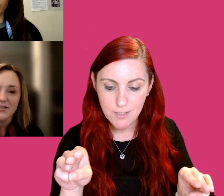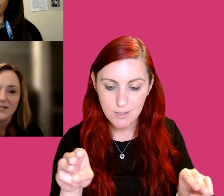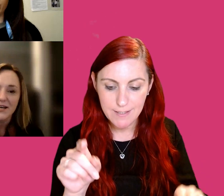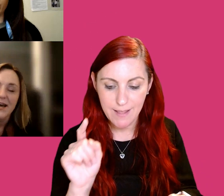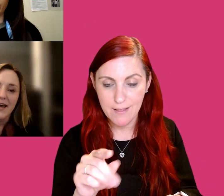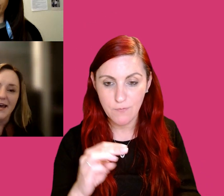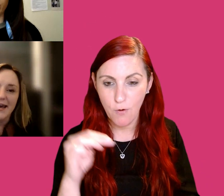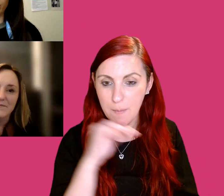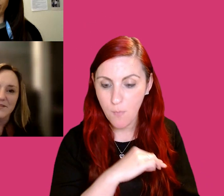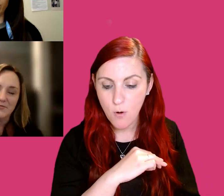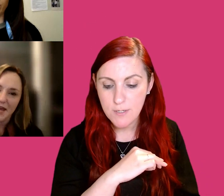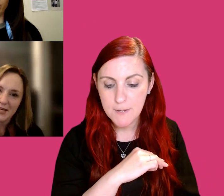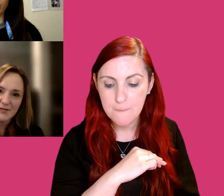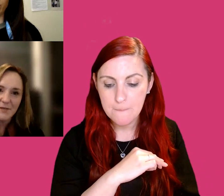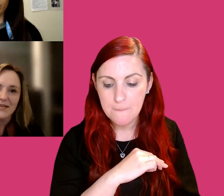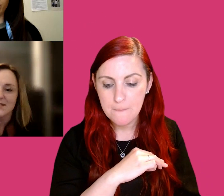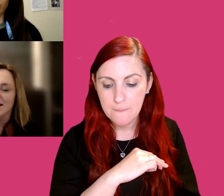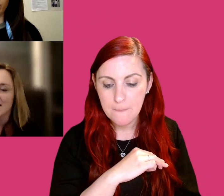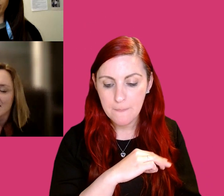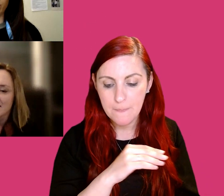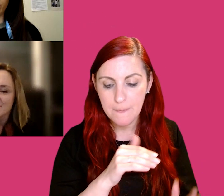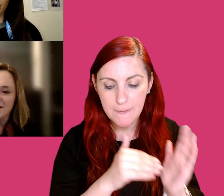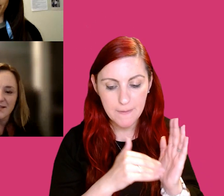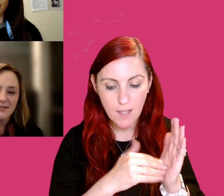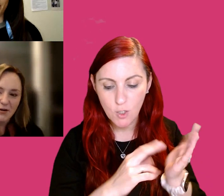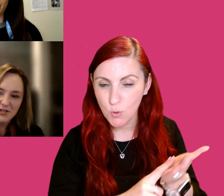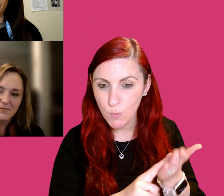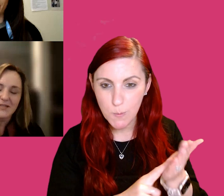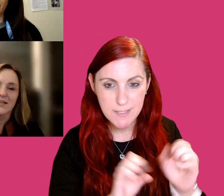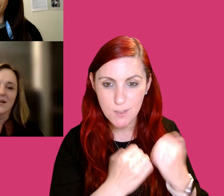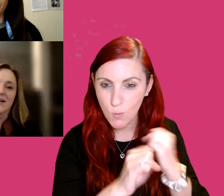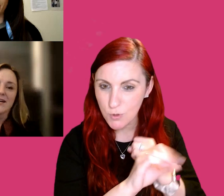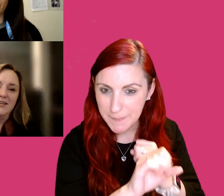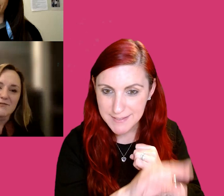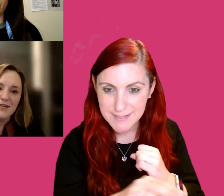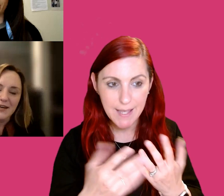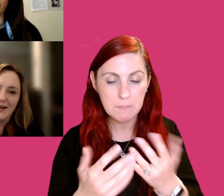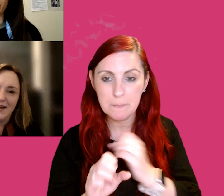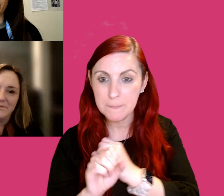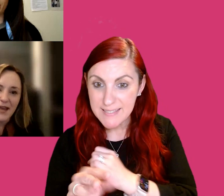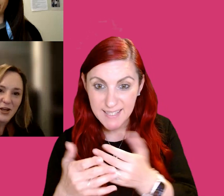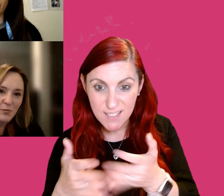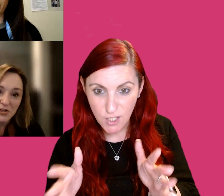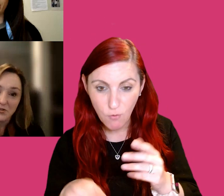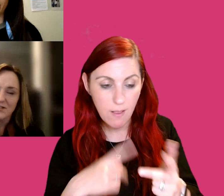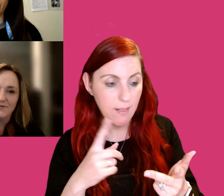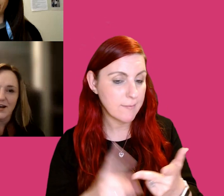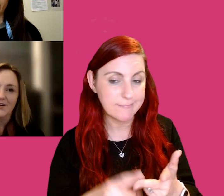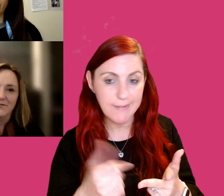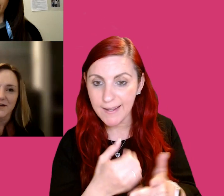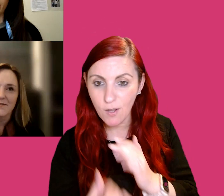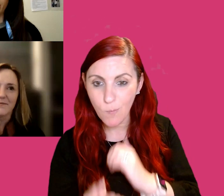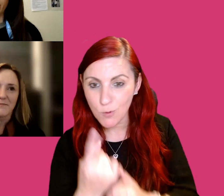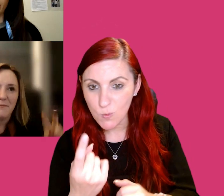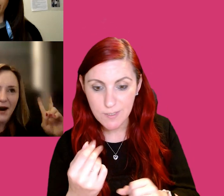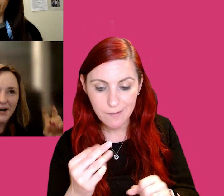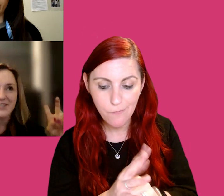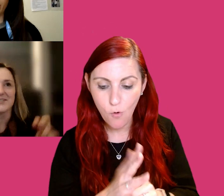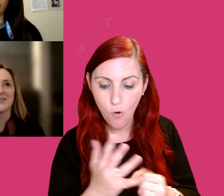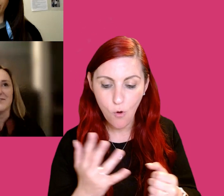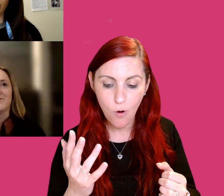important um so yeah using media using social media using um any opportunity for kind of Market